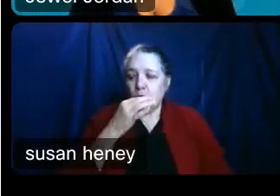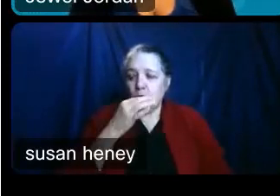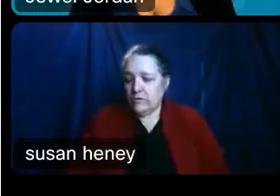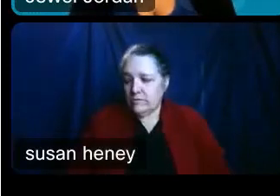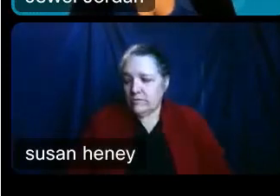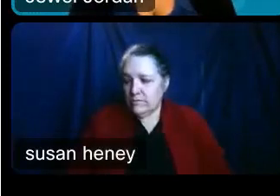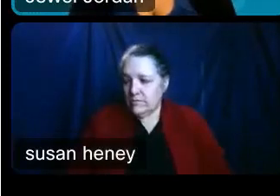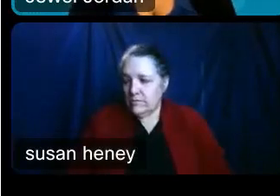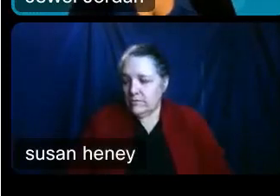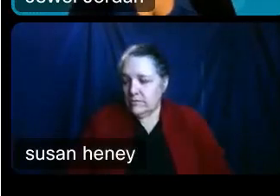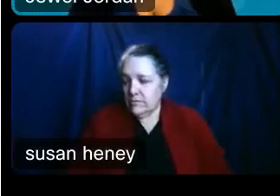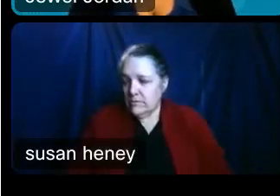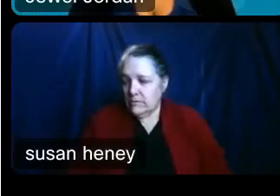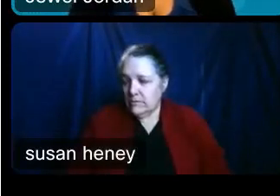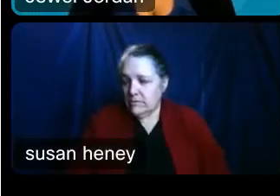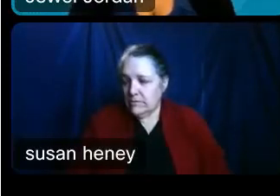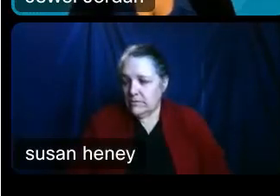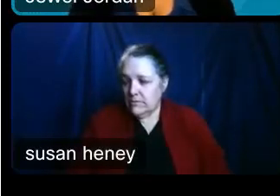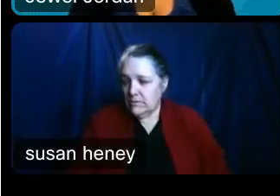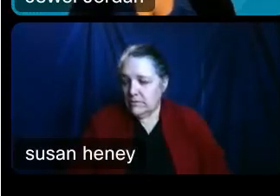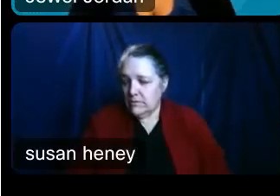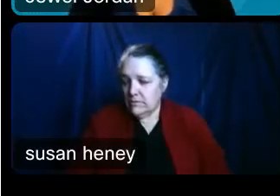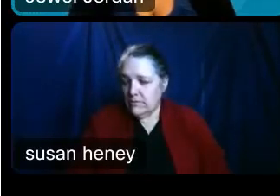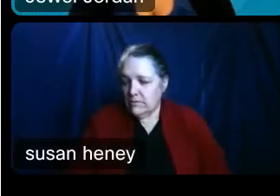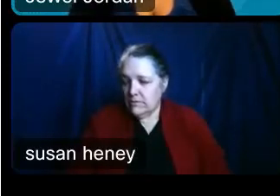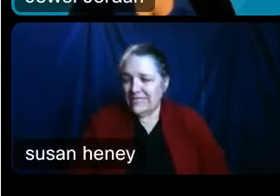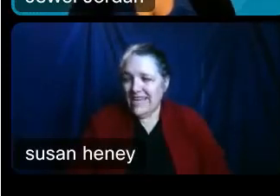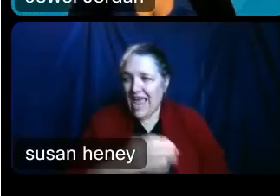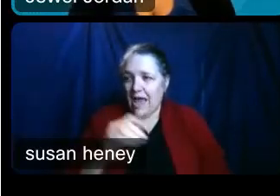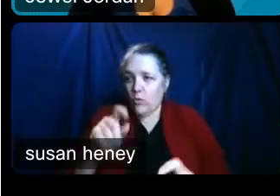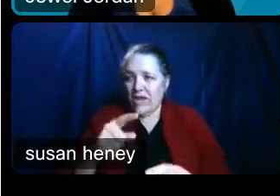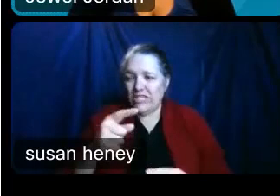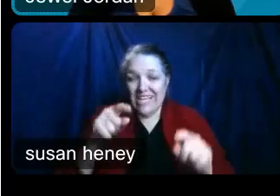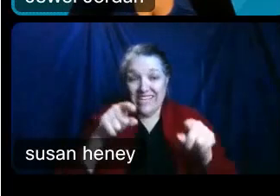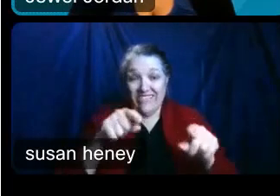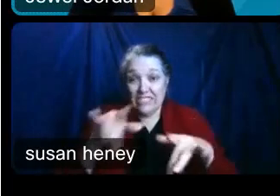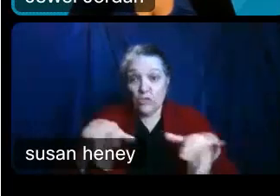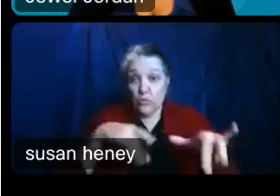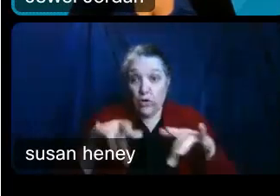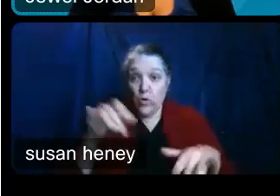seeing a lot of questions about, is this being recorded? And the answer is yes, and it will